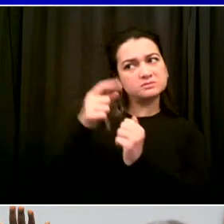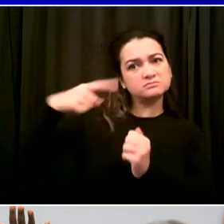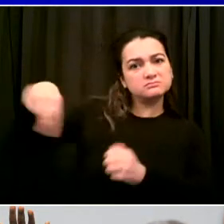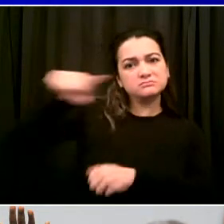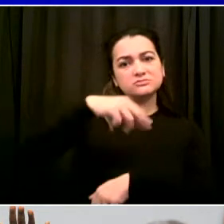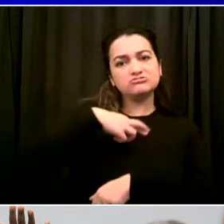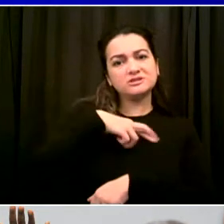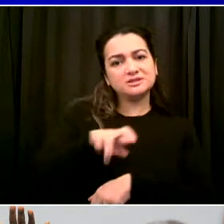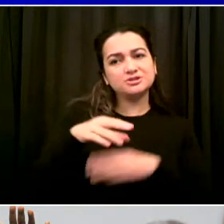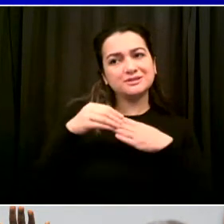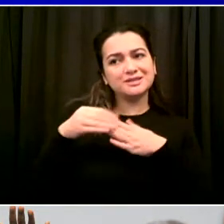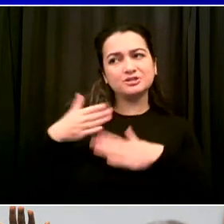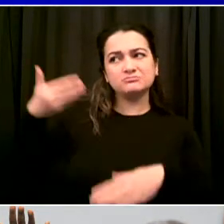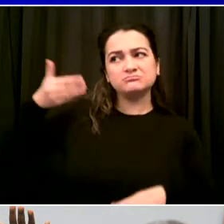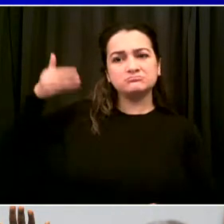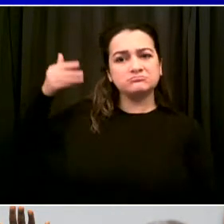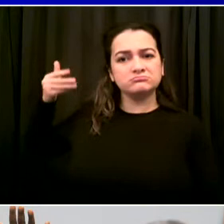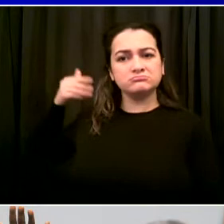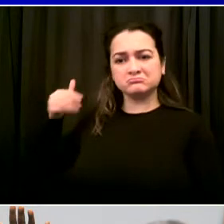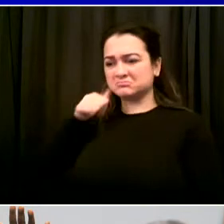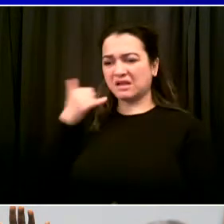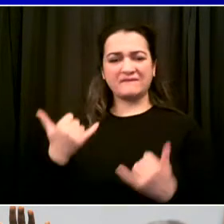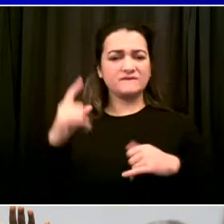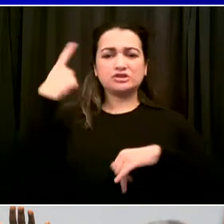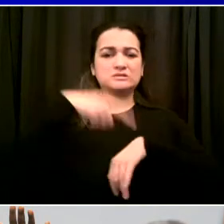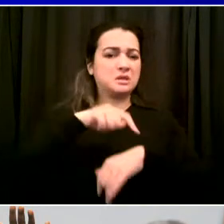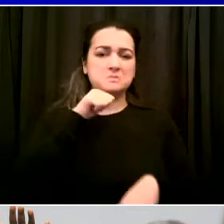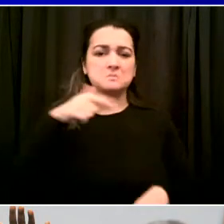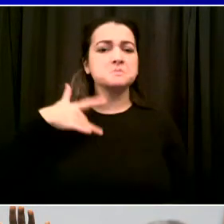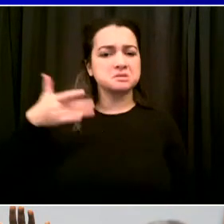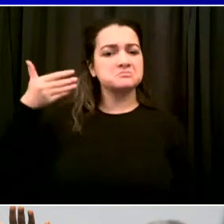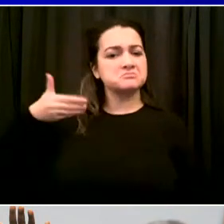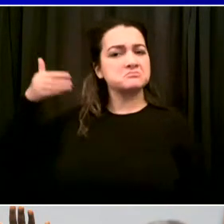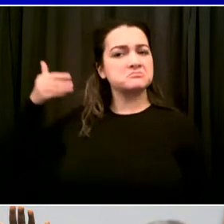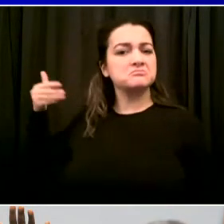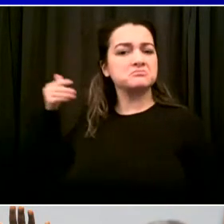AND THEY HAVE ANSWERED THE CALL EVERY SINGLE TIME IN A WEPORFUL WAY.